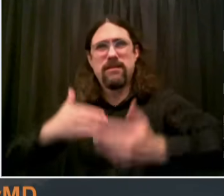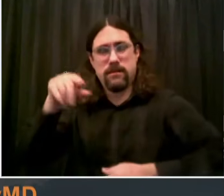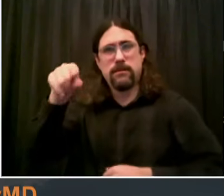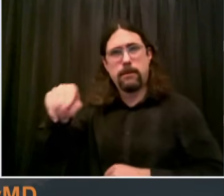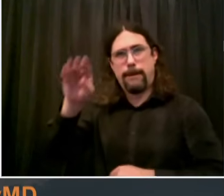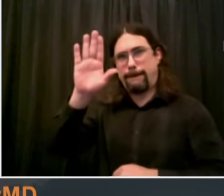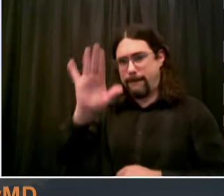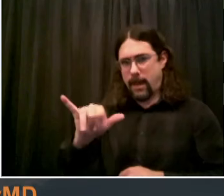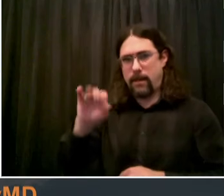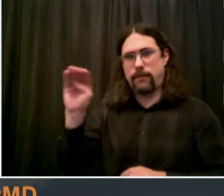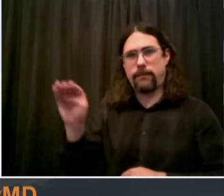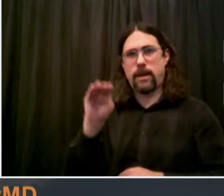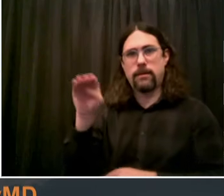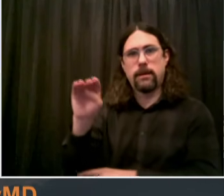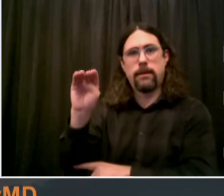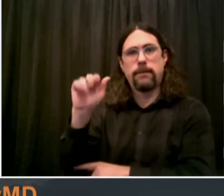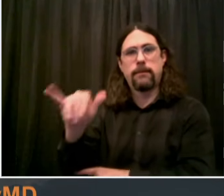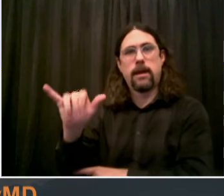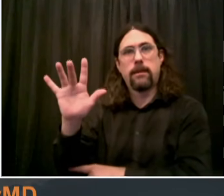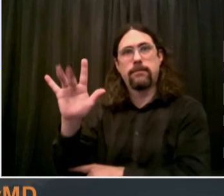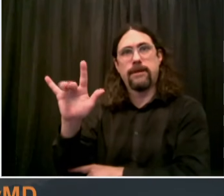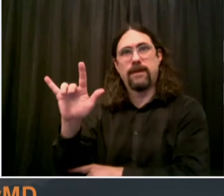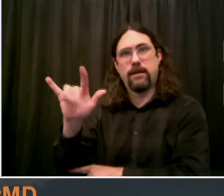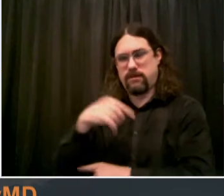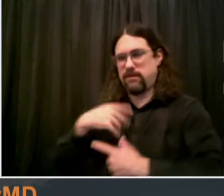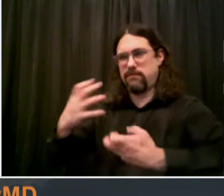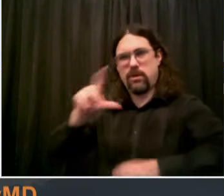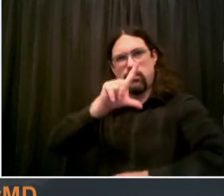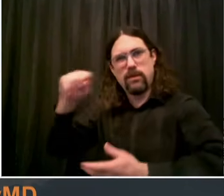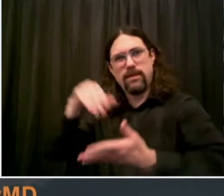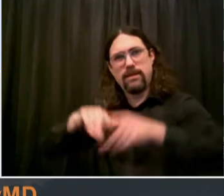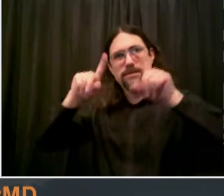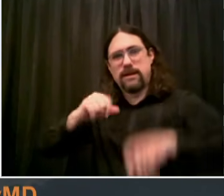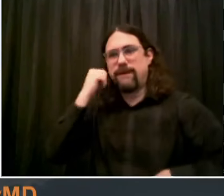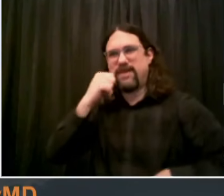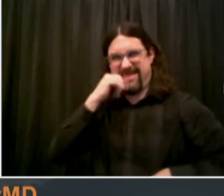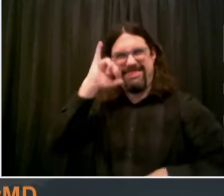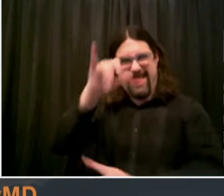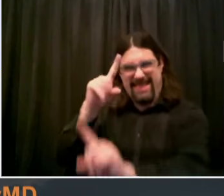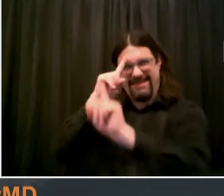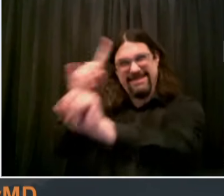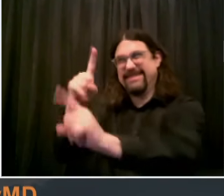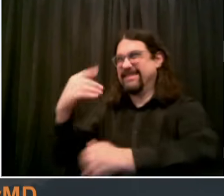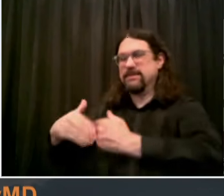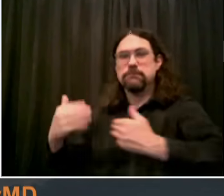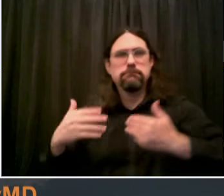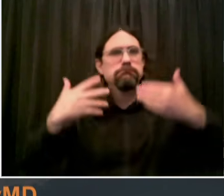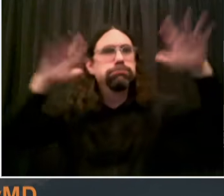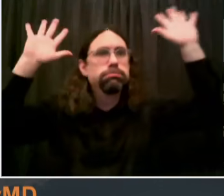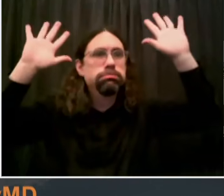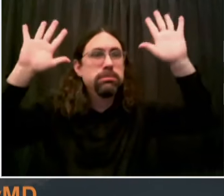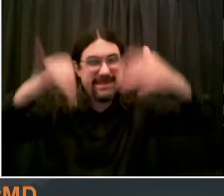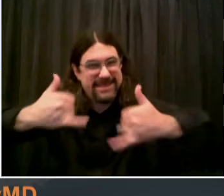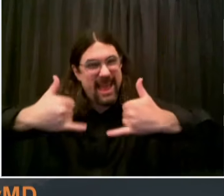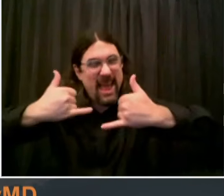CAPACITY NOW AND WE'RE GOING TO KEEP GROWING. WITH 20,000 A DAY, YOU'RE